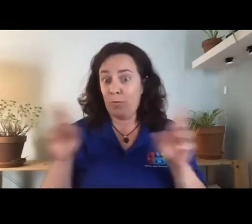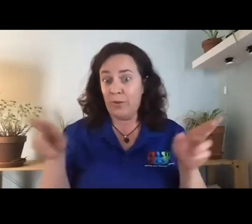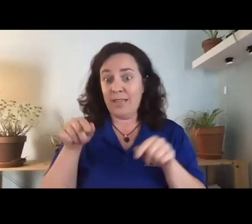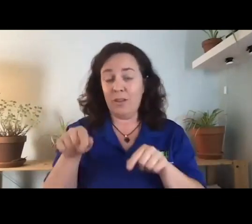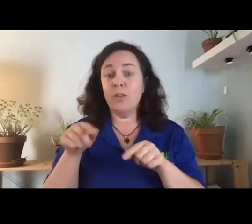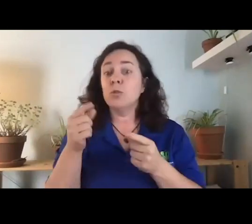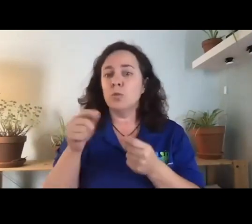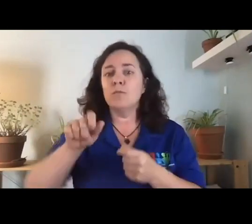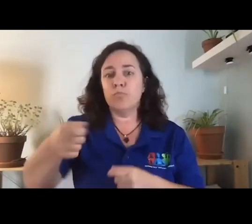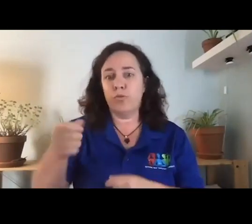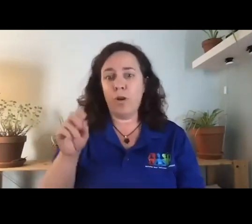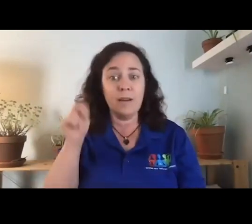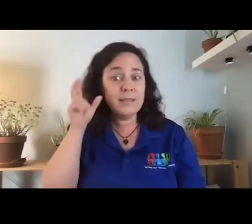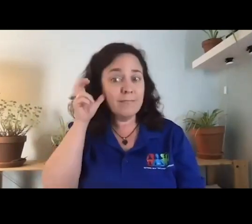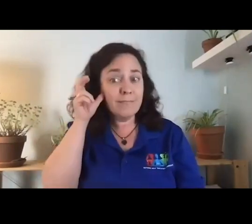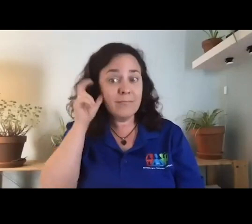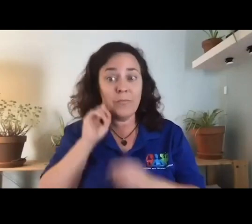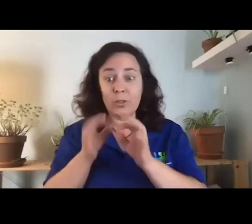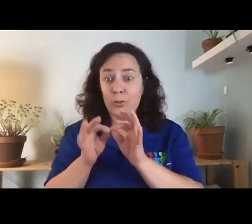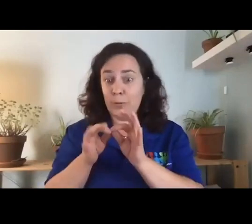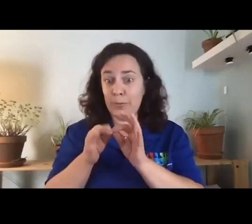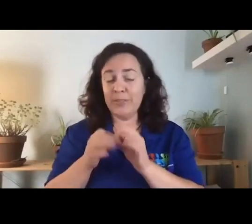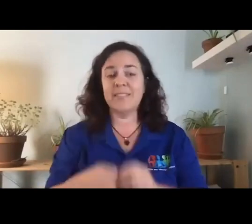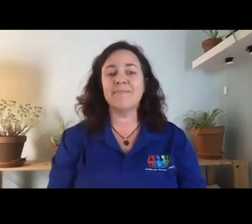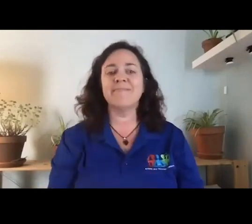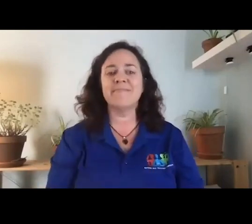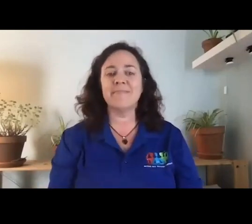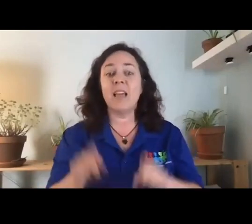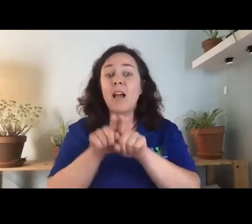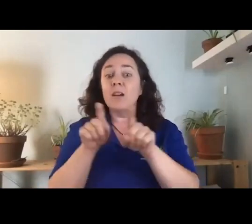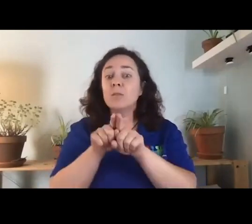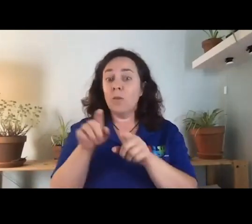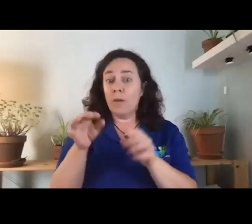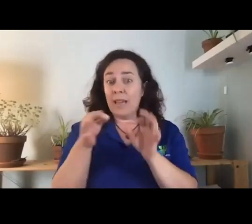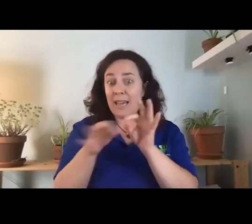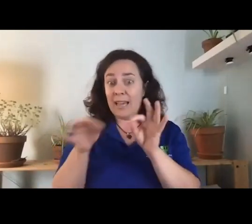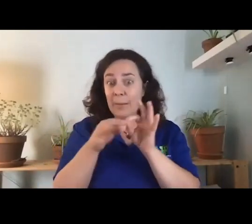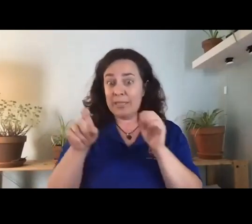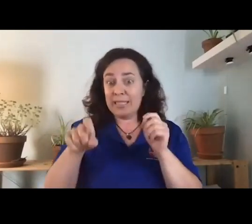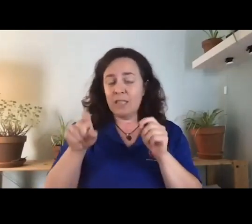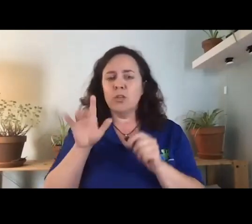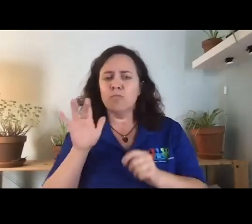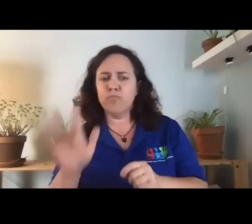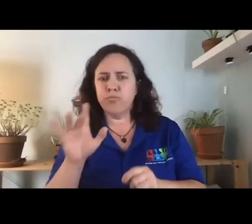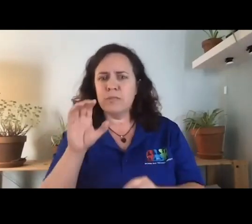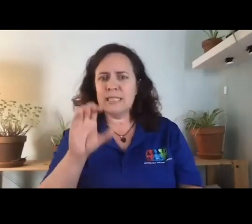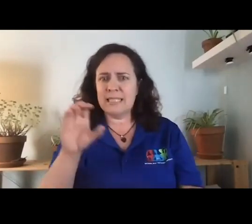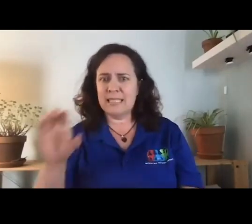We have fabulous interpreters working in English today, so turn up your volume if you would like to access the English interpretation.